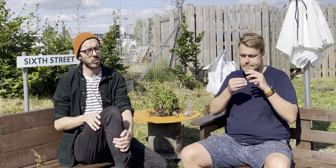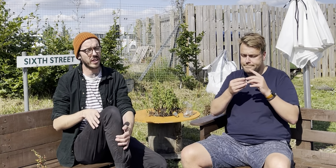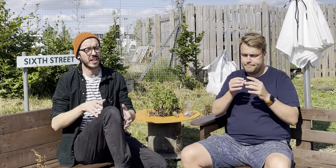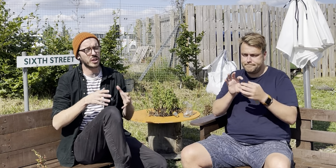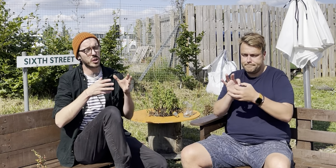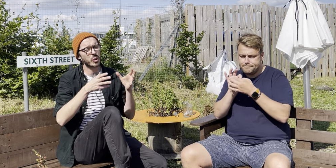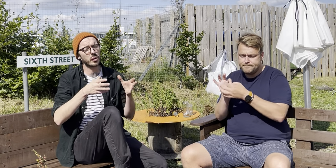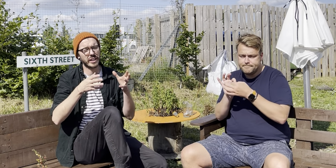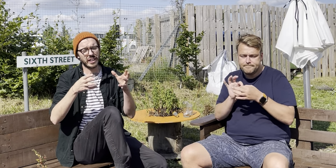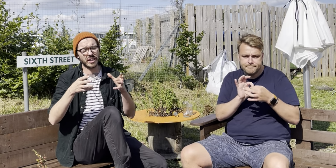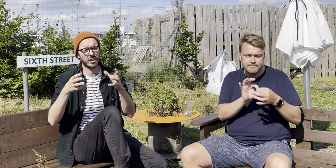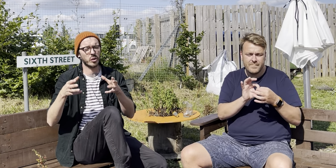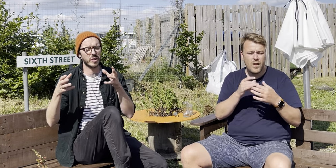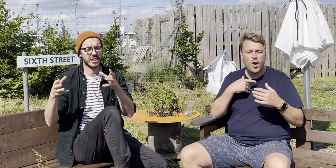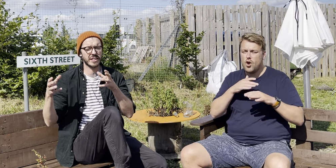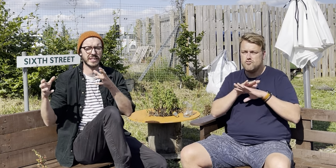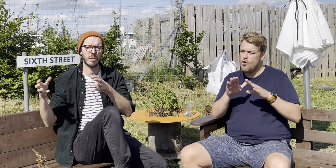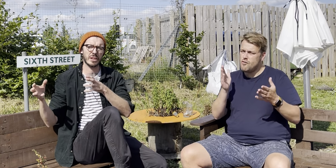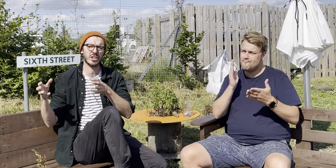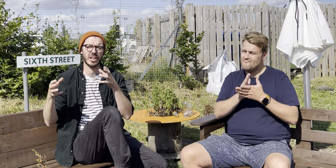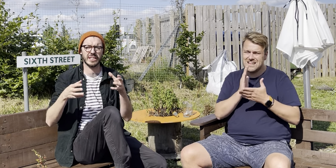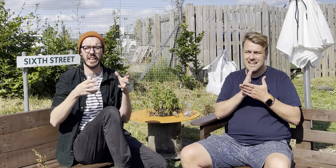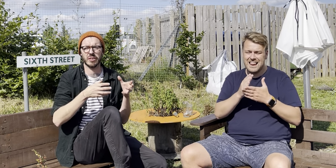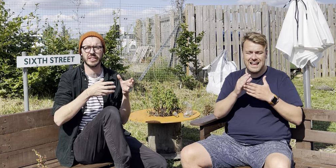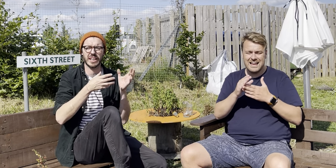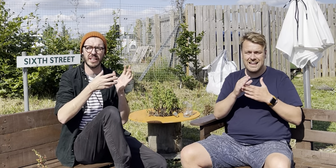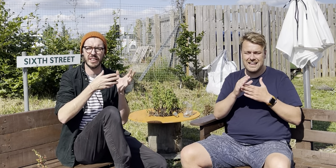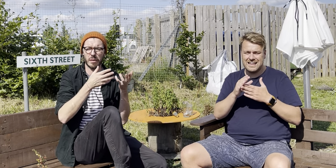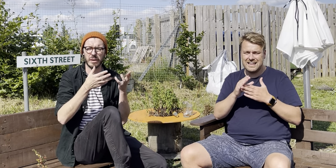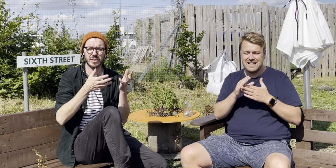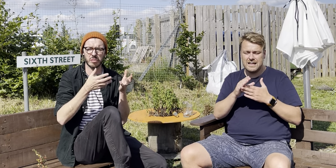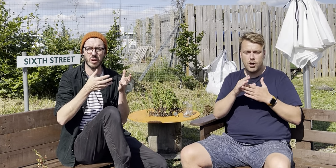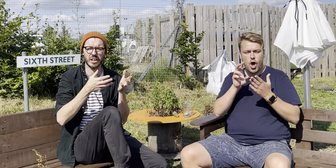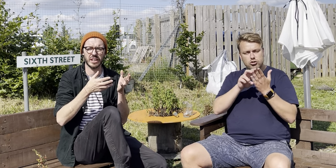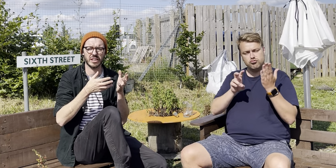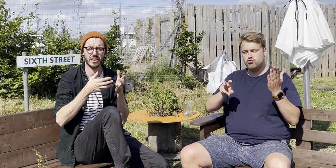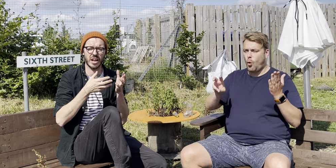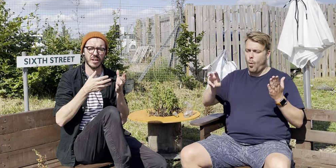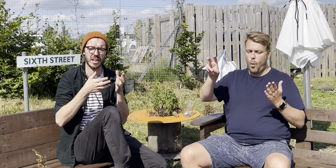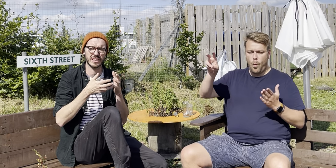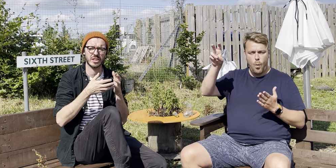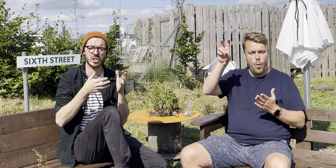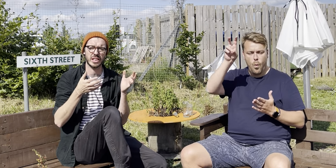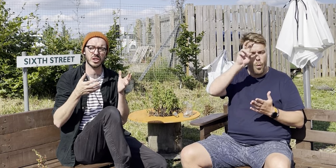rather than touring a already established idea and taking that piece of work and essentially just